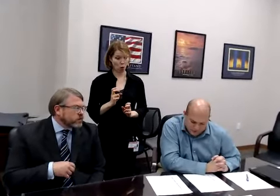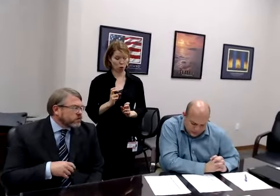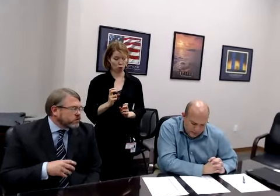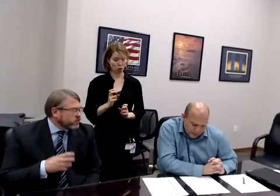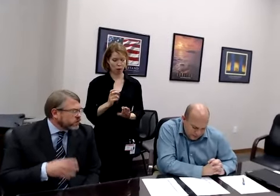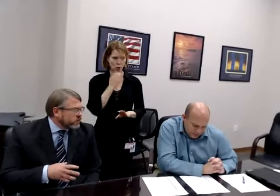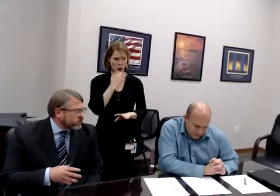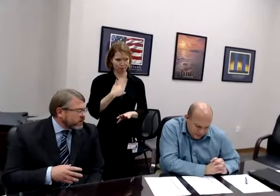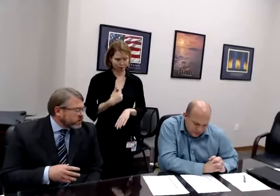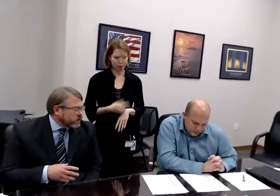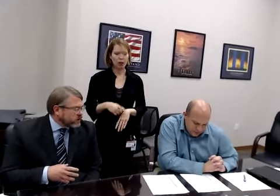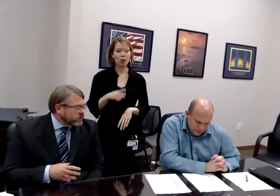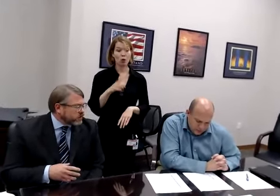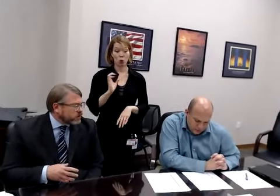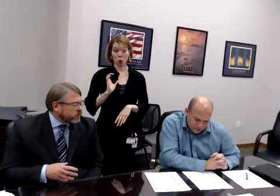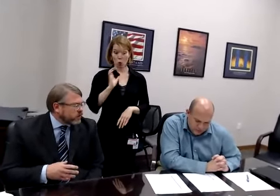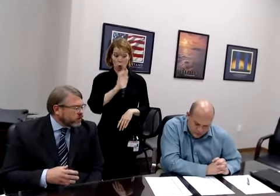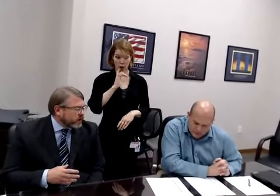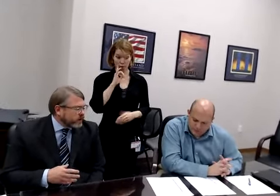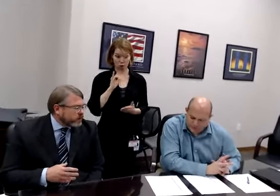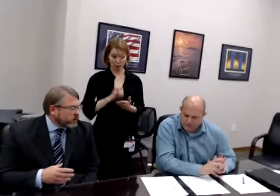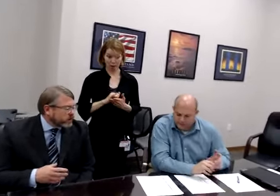When you look for this application on the web,